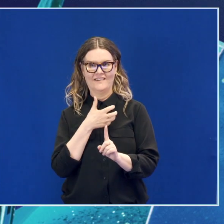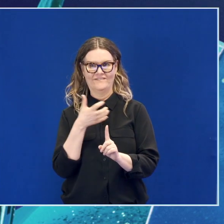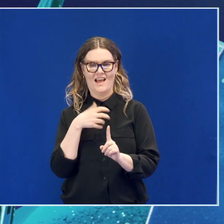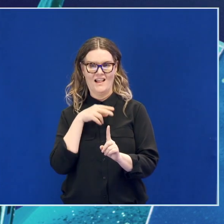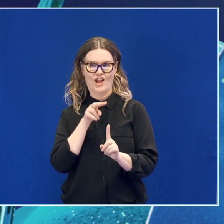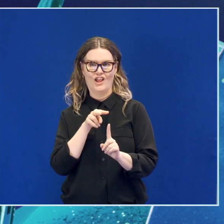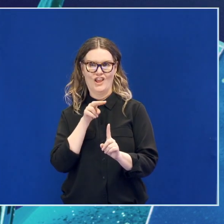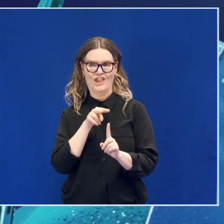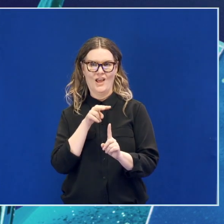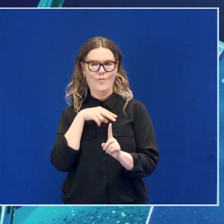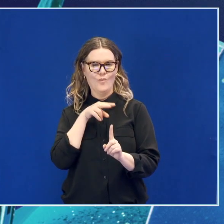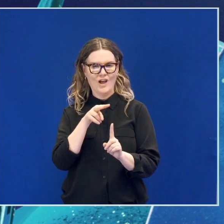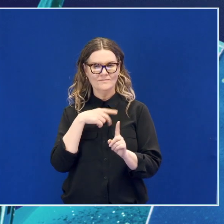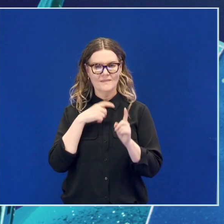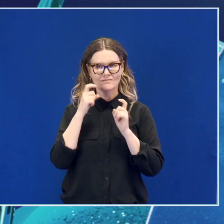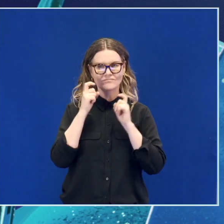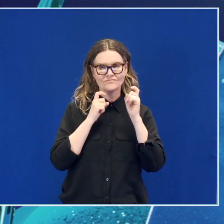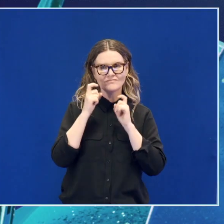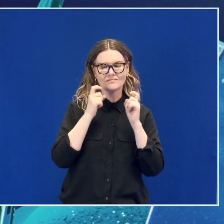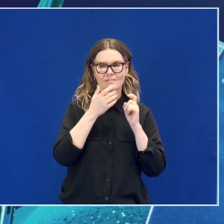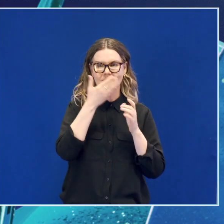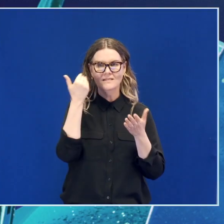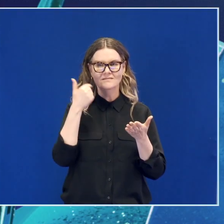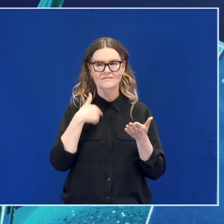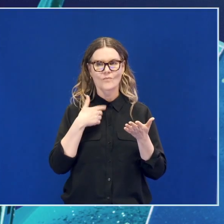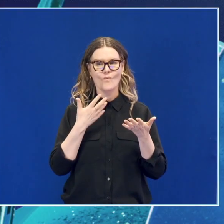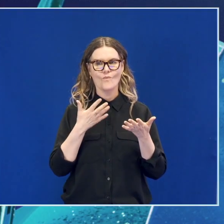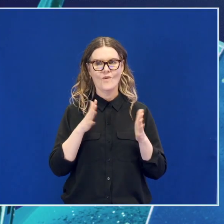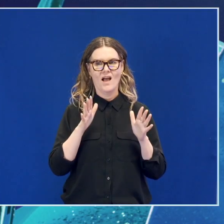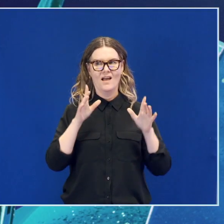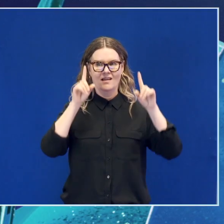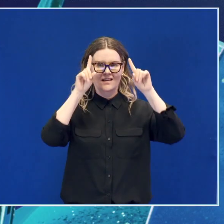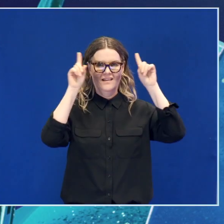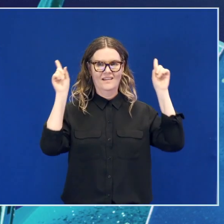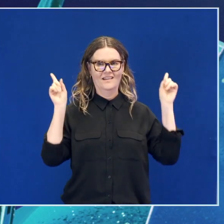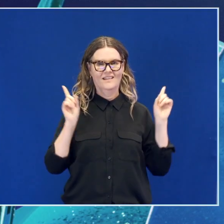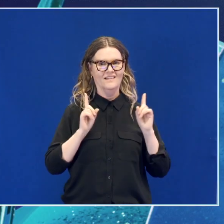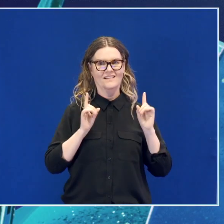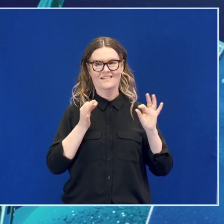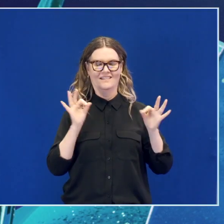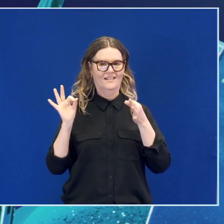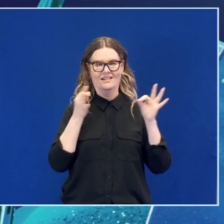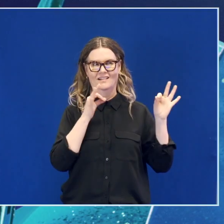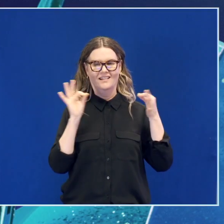Because that's what I'm primarily looking at when I'm in meetings. And I often get comments on how neat the space is behind me.